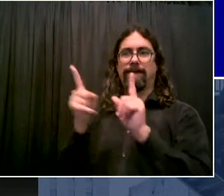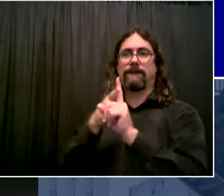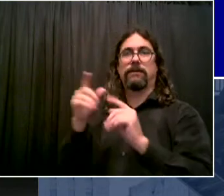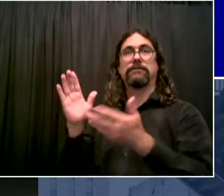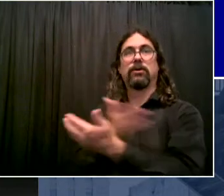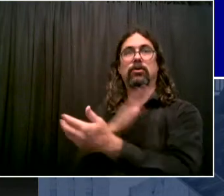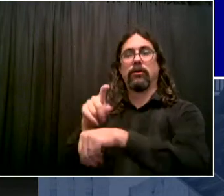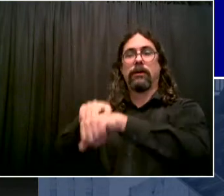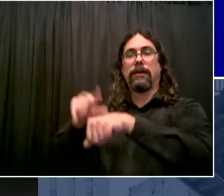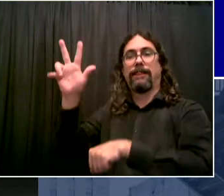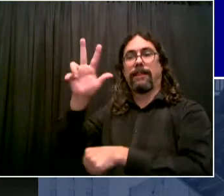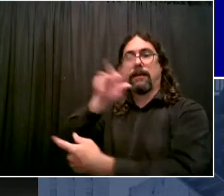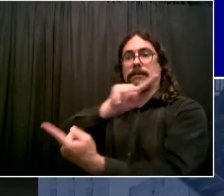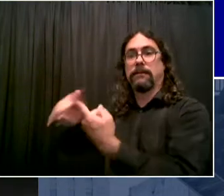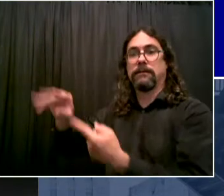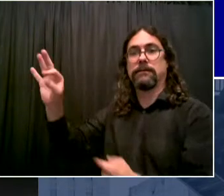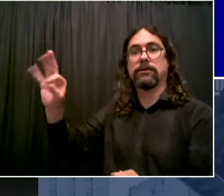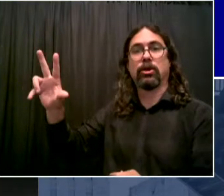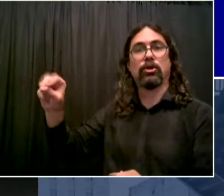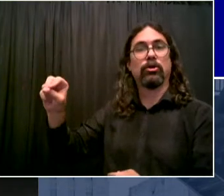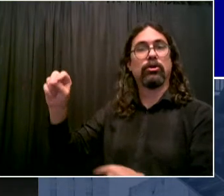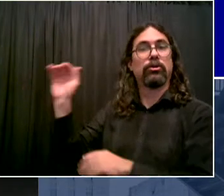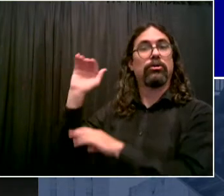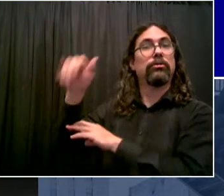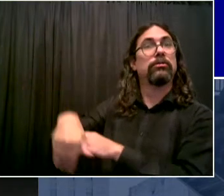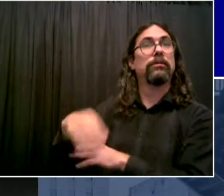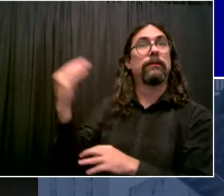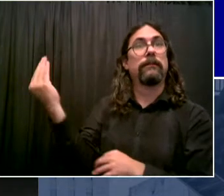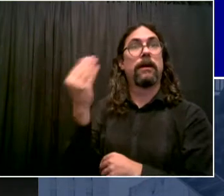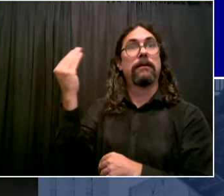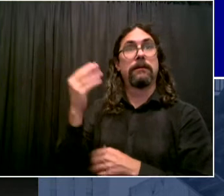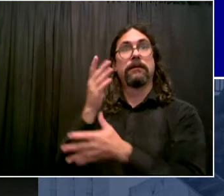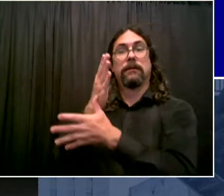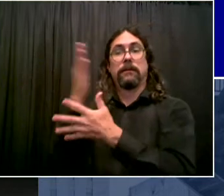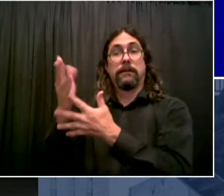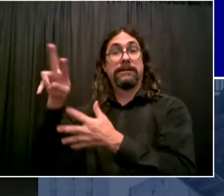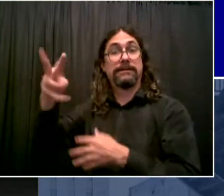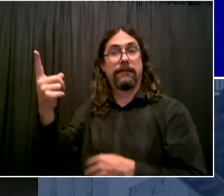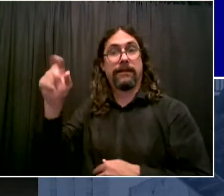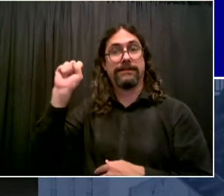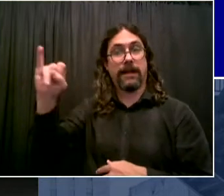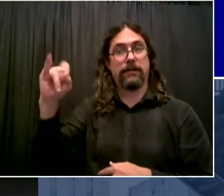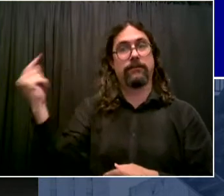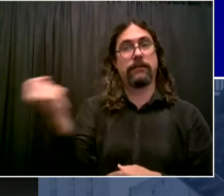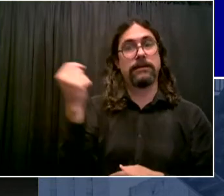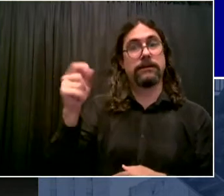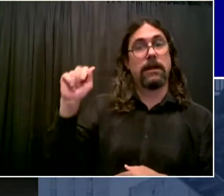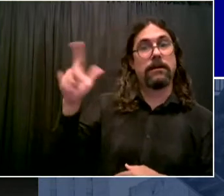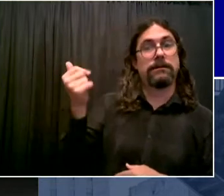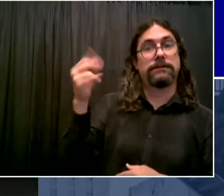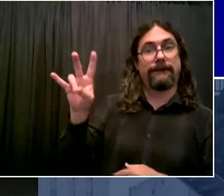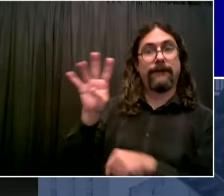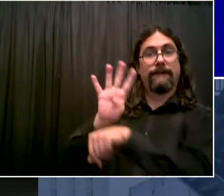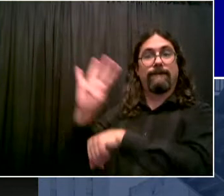MONDAY, AUGUST 16 AT 3:00 M.P. THESE ARE LONG SHOWS, THEY START IN TH E AFTERNOON AND THEN GO INTO THE